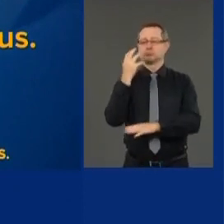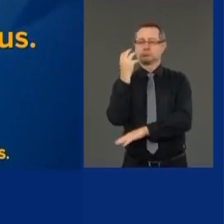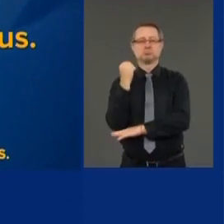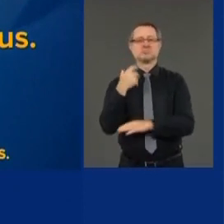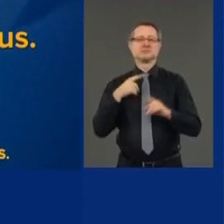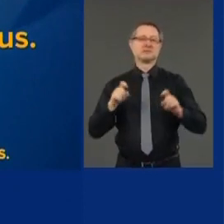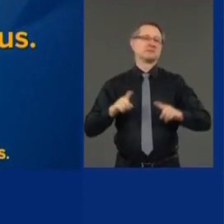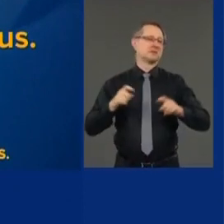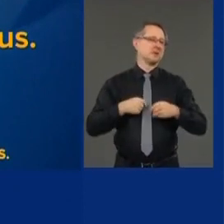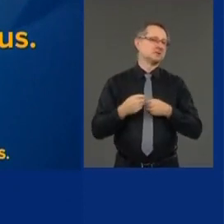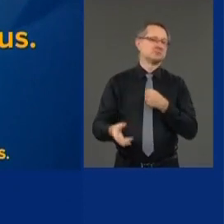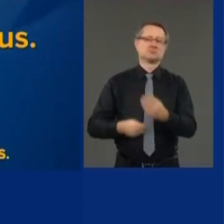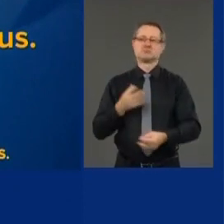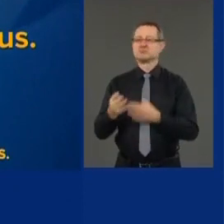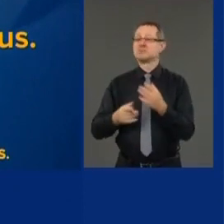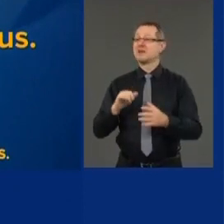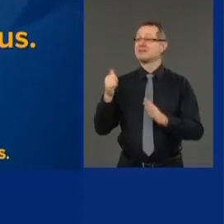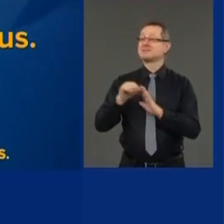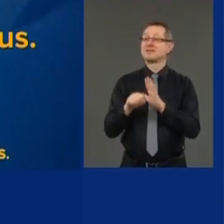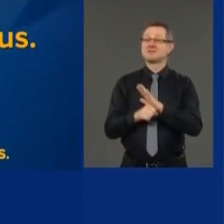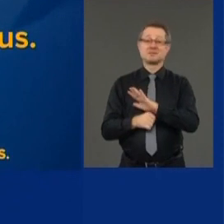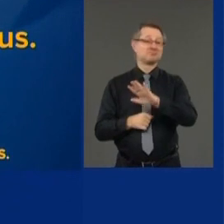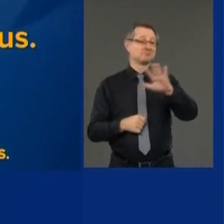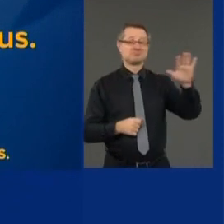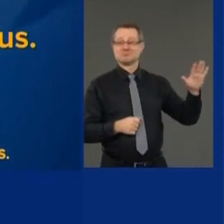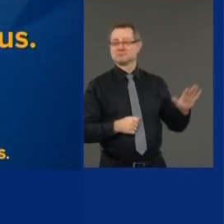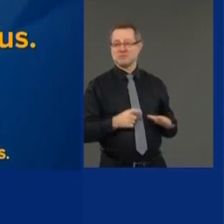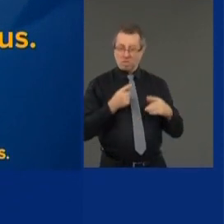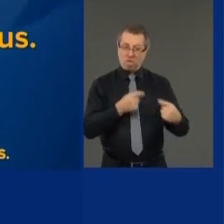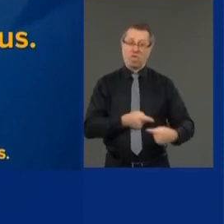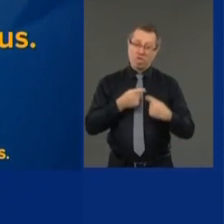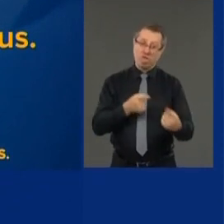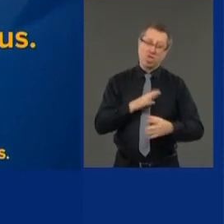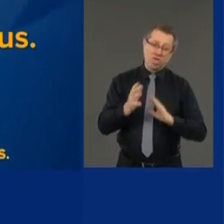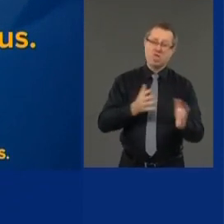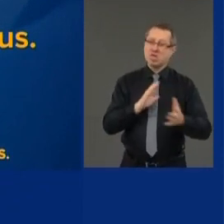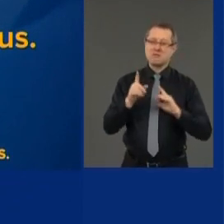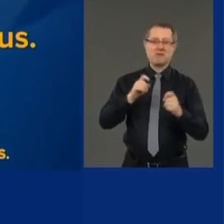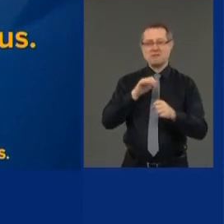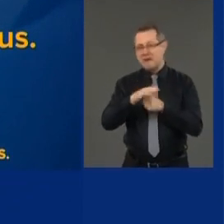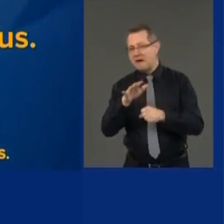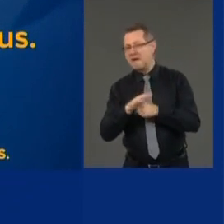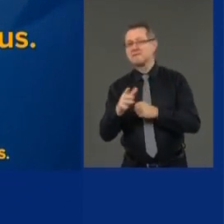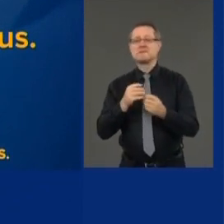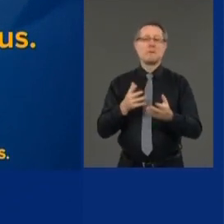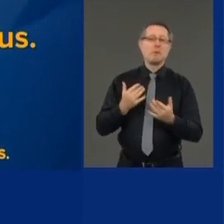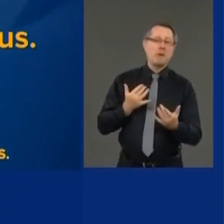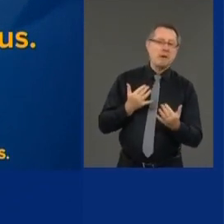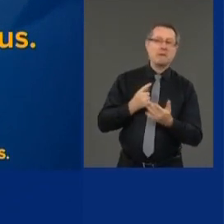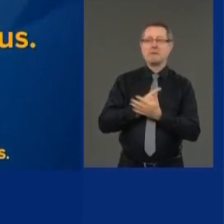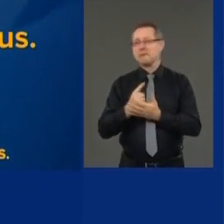DONE IS THE AMOUNT OF TESTING